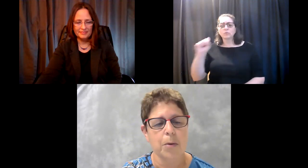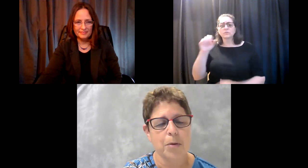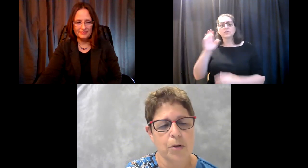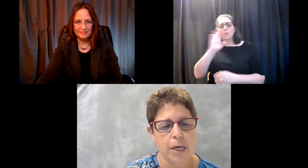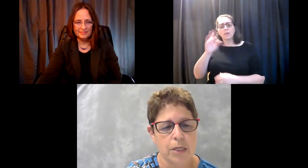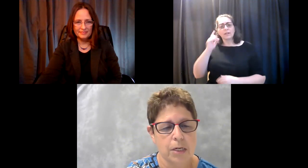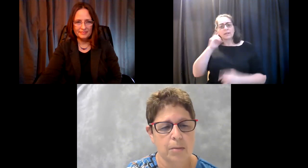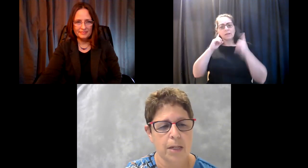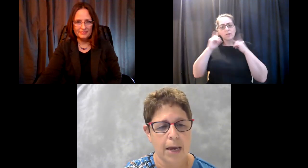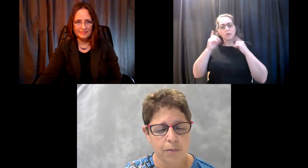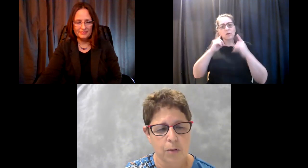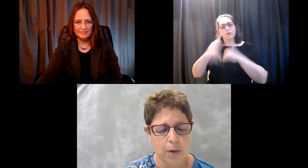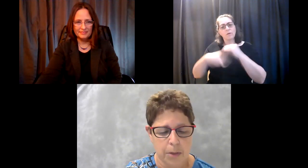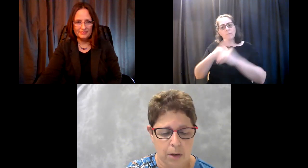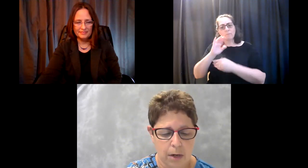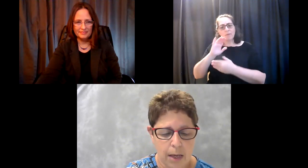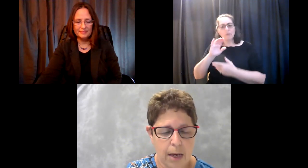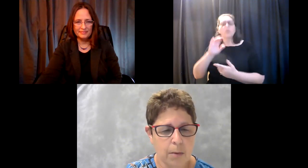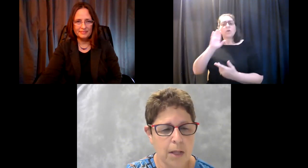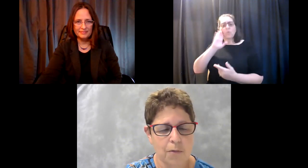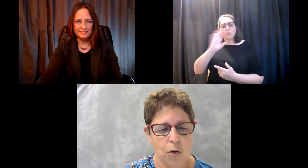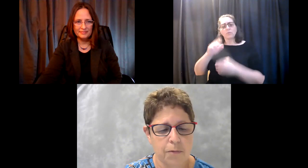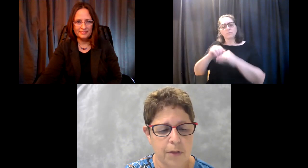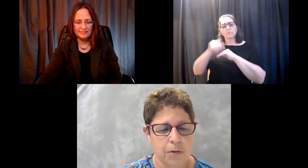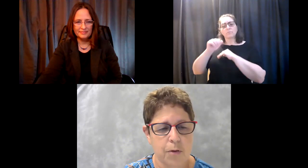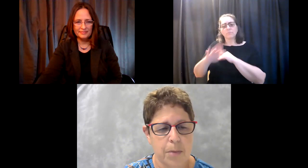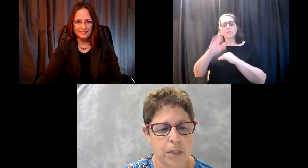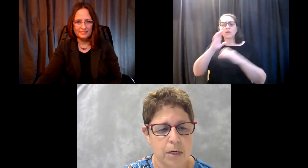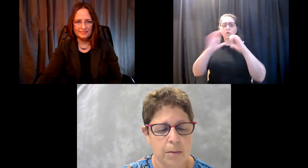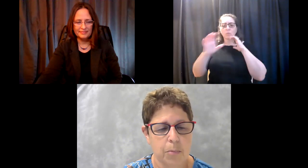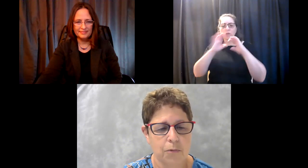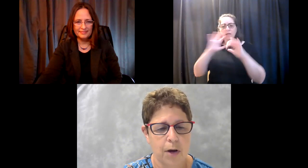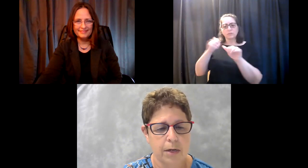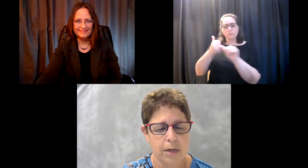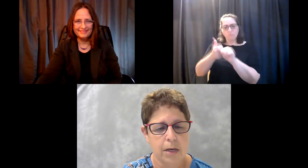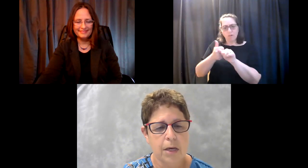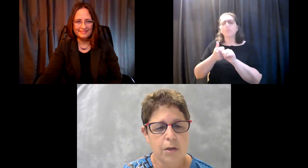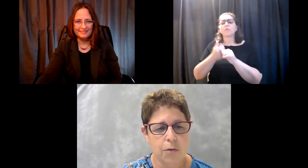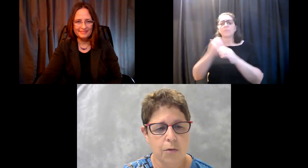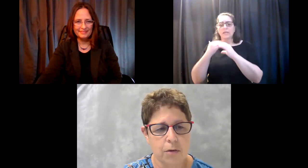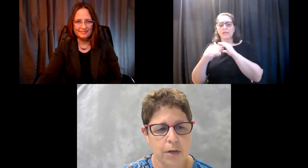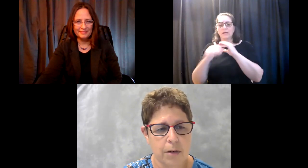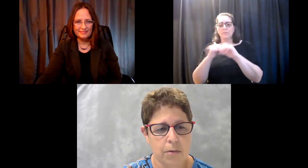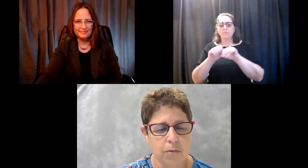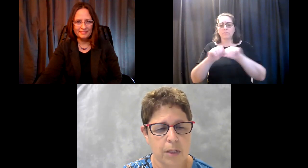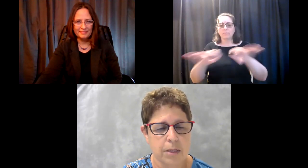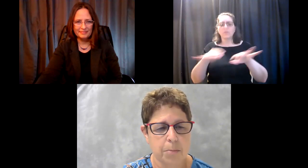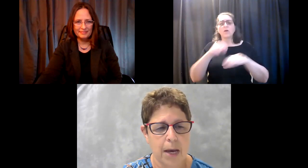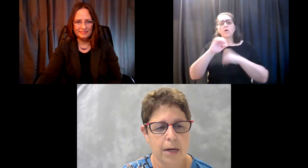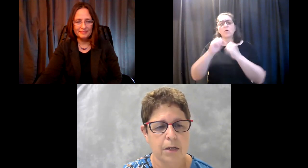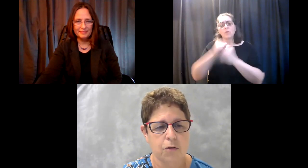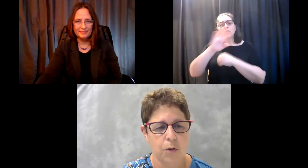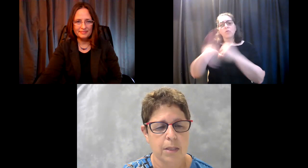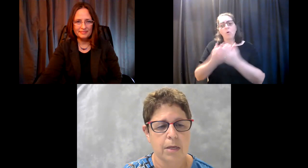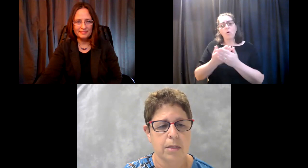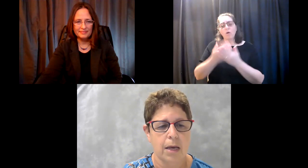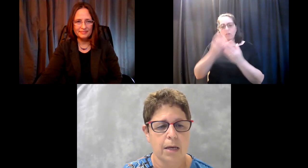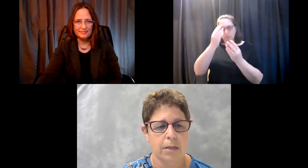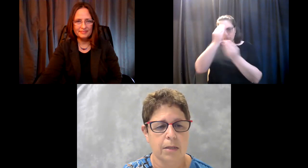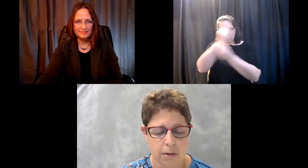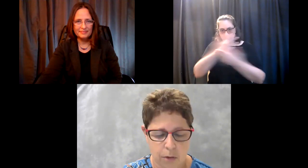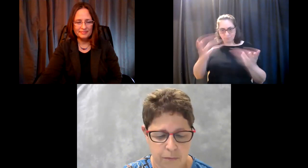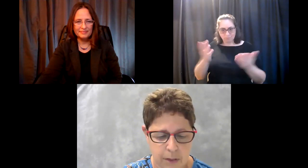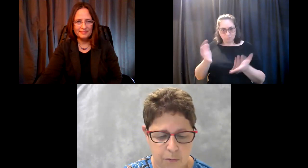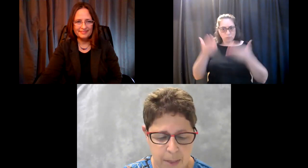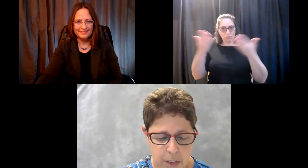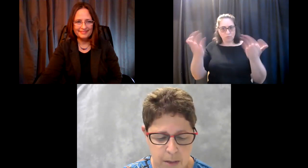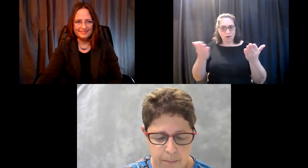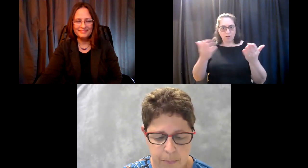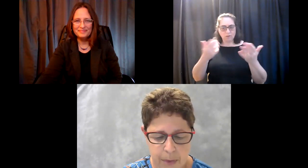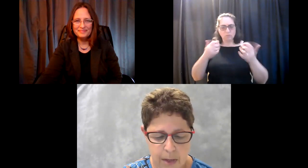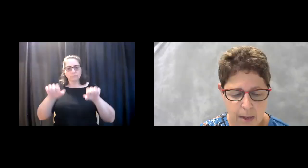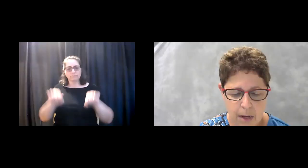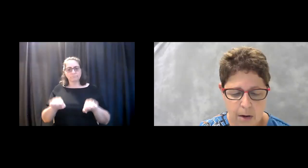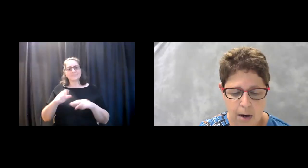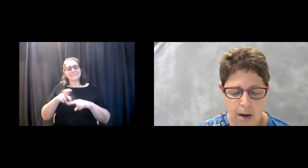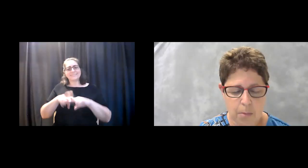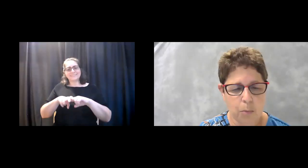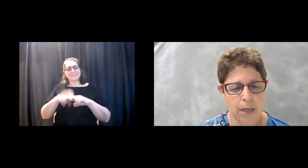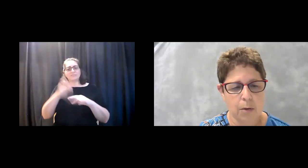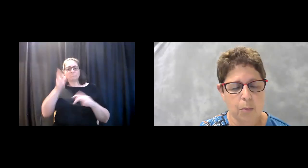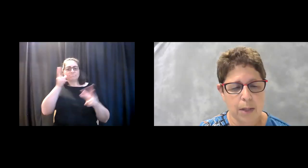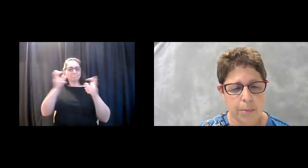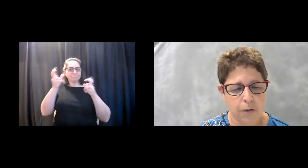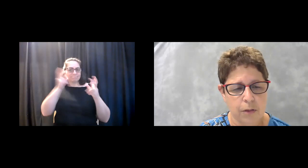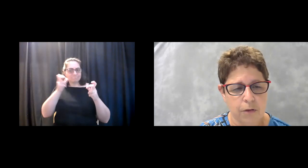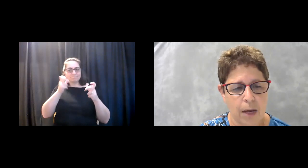pandemic. The special circumstances surrounding these times has made it particularly difficult